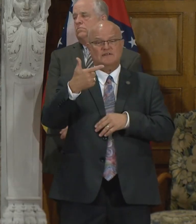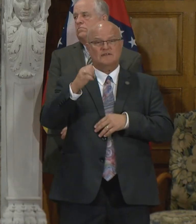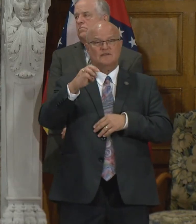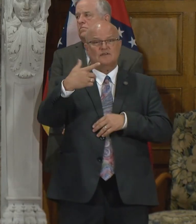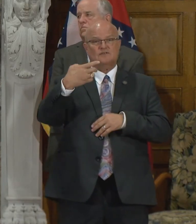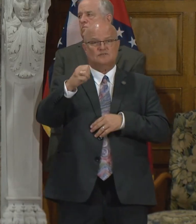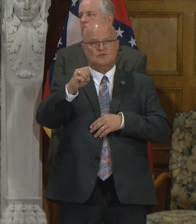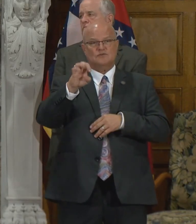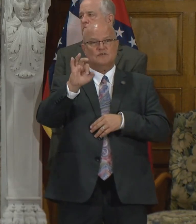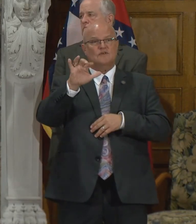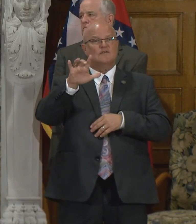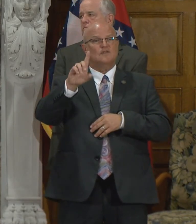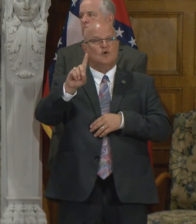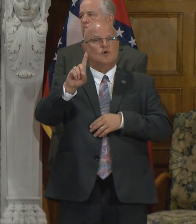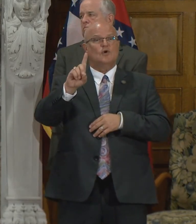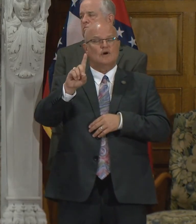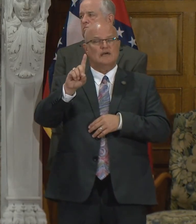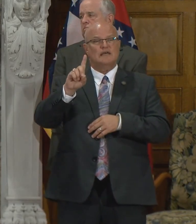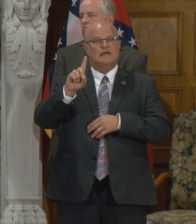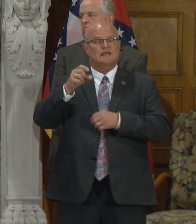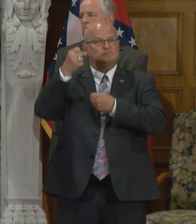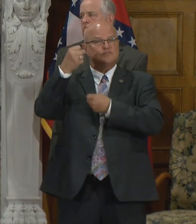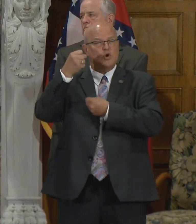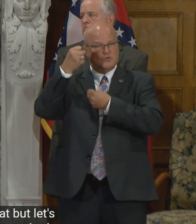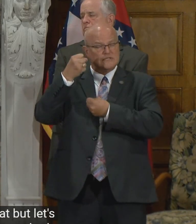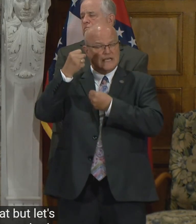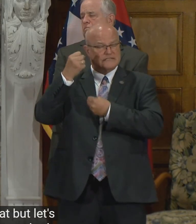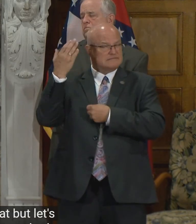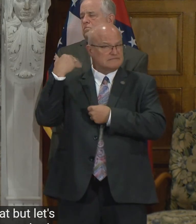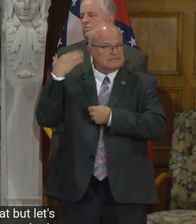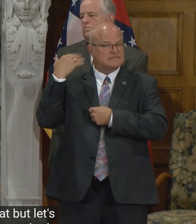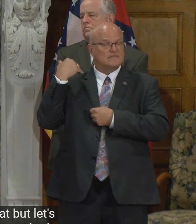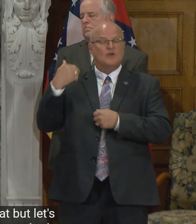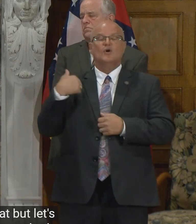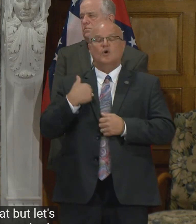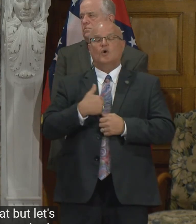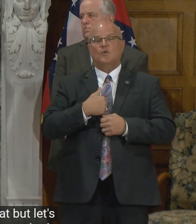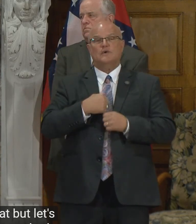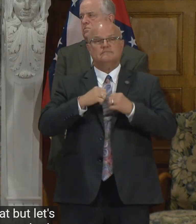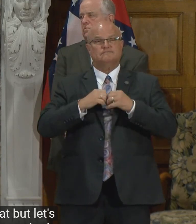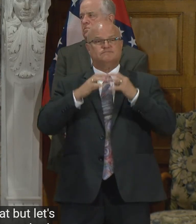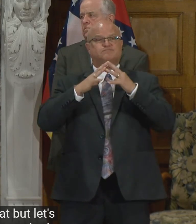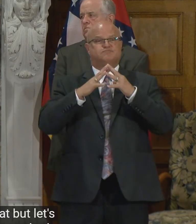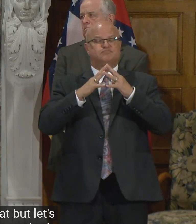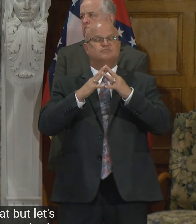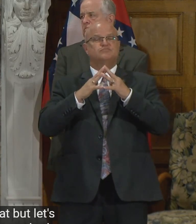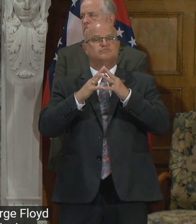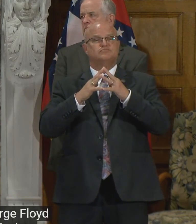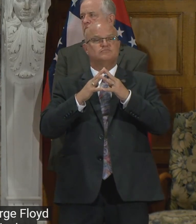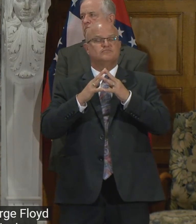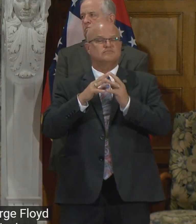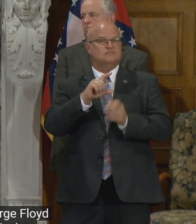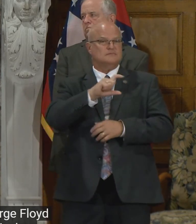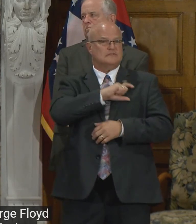the George George Floyd. Protest we created a law enforcement